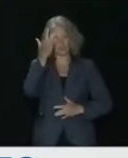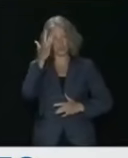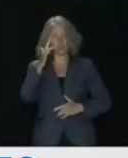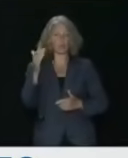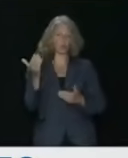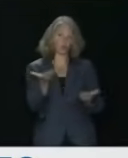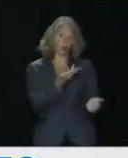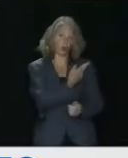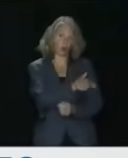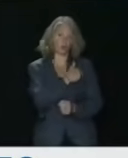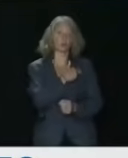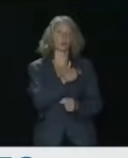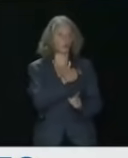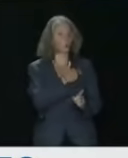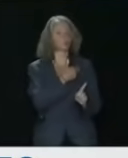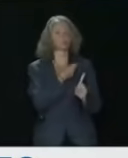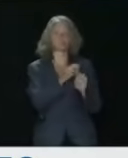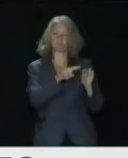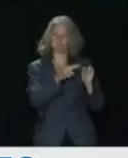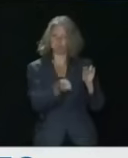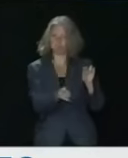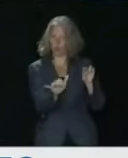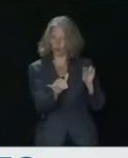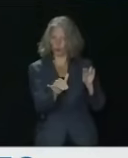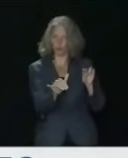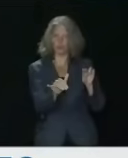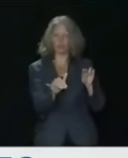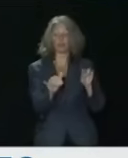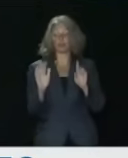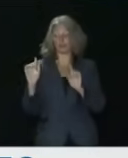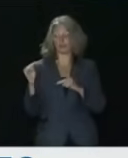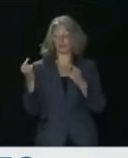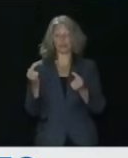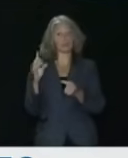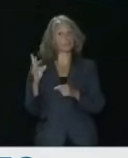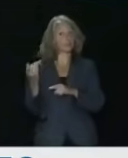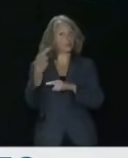THIRD WAVE.